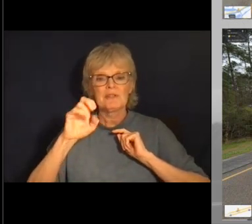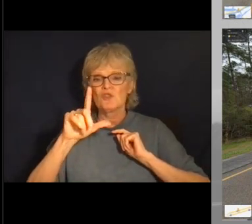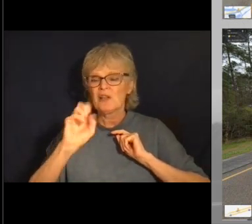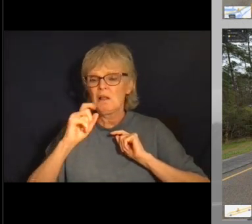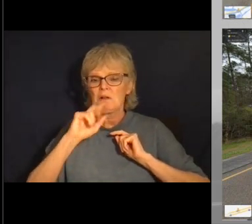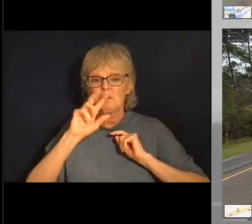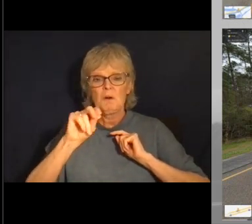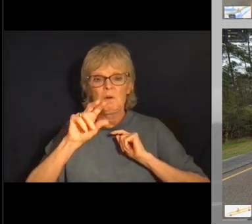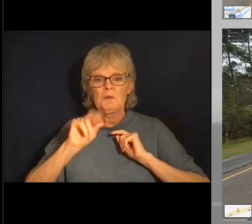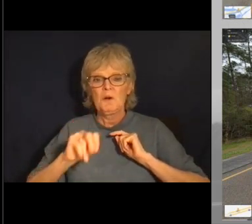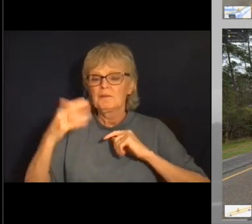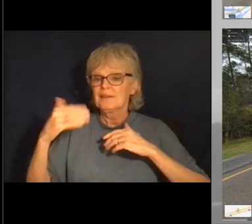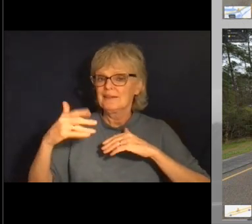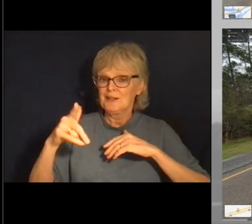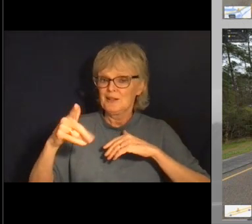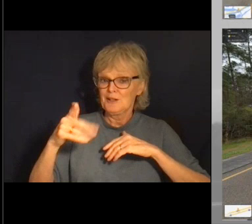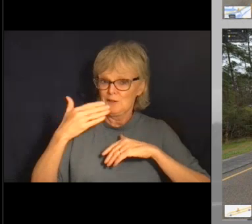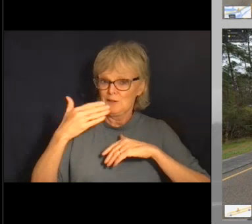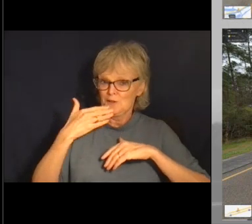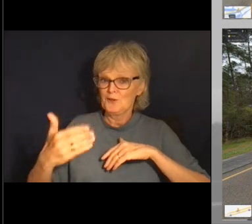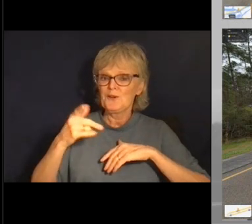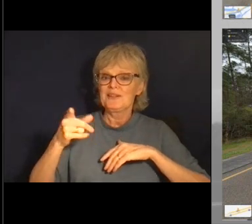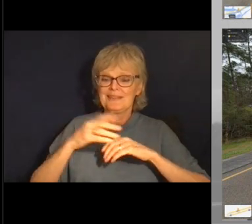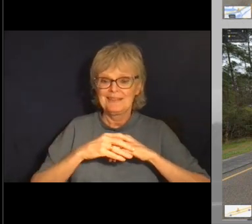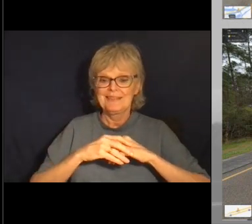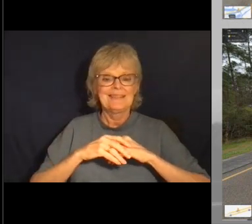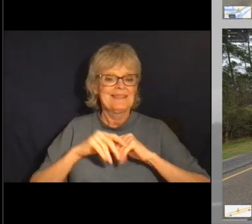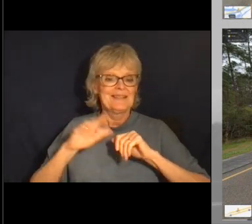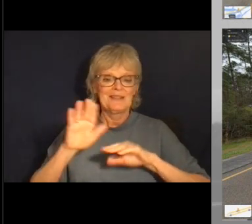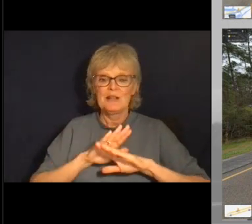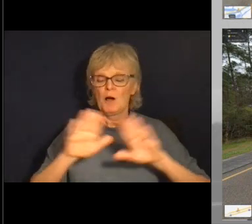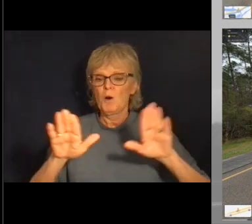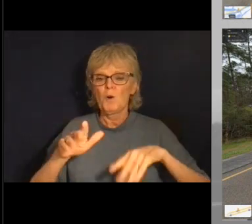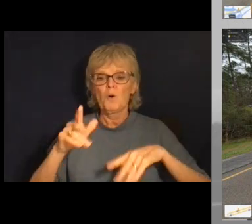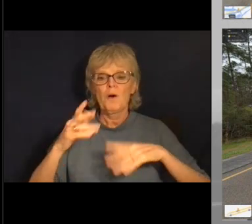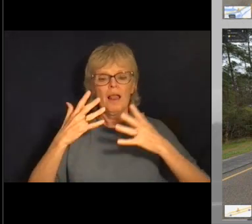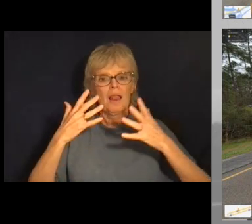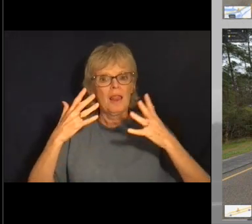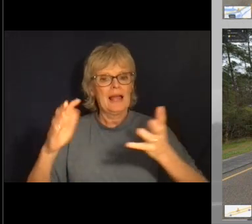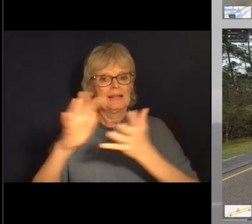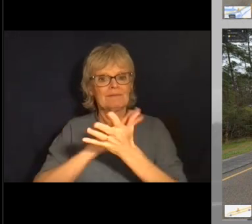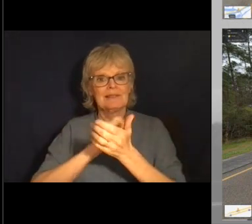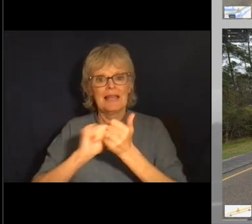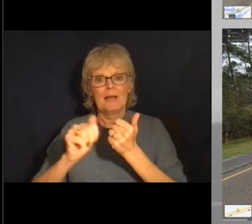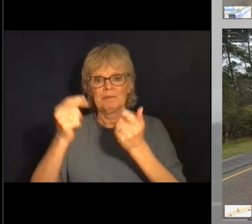Man, you guys are on the ball today. [Katherine] Yeah. - No is right. There's a lot of damage that can occur inside towns like this.